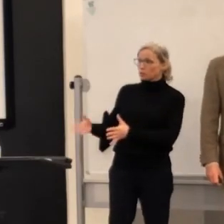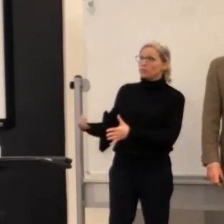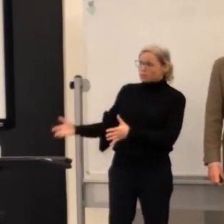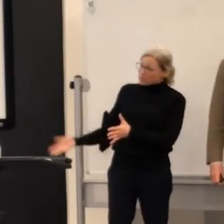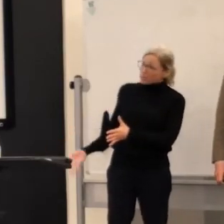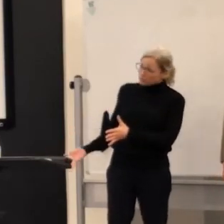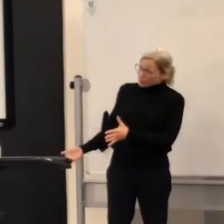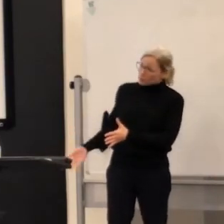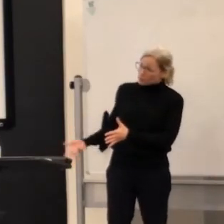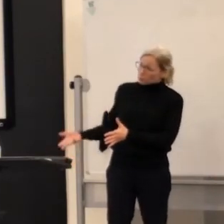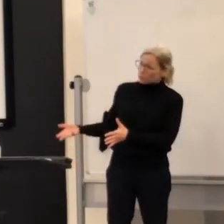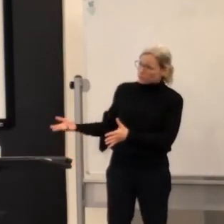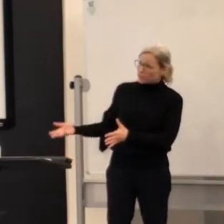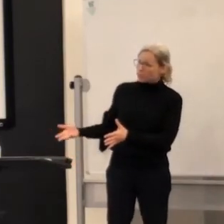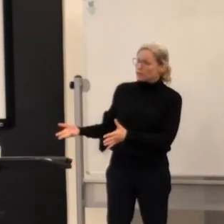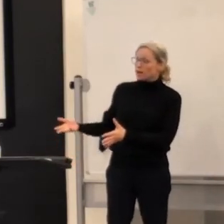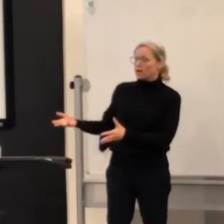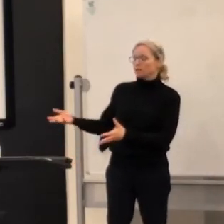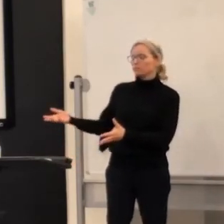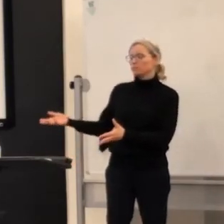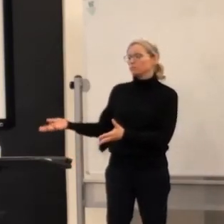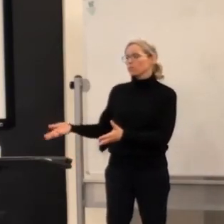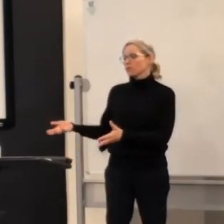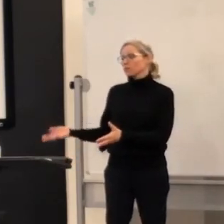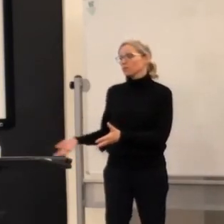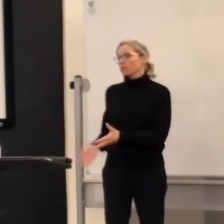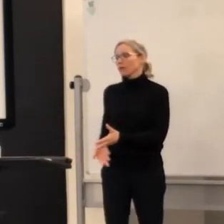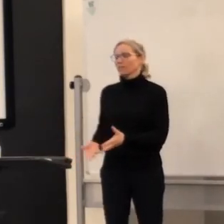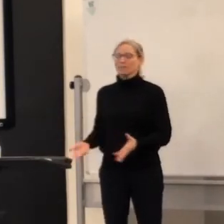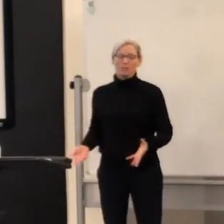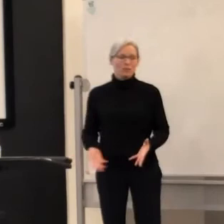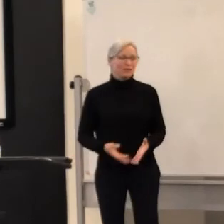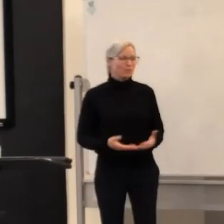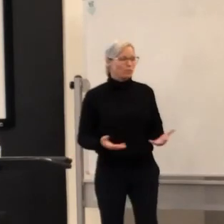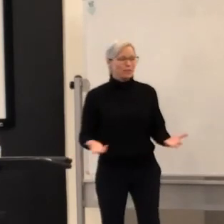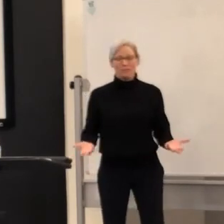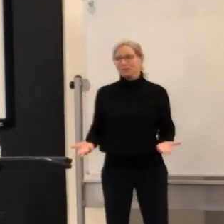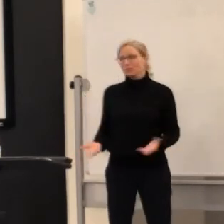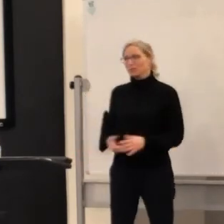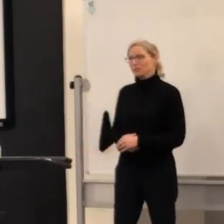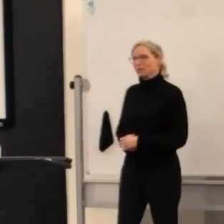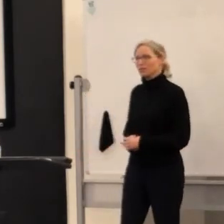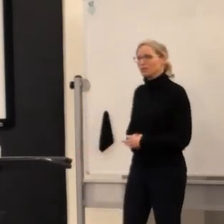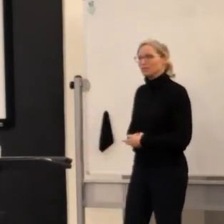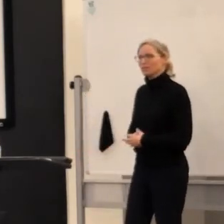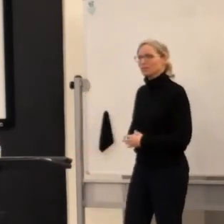to these visiting fellows, and preaching professors, right. You don't want to give away your secret self,